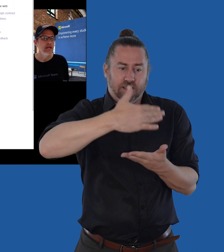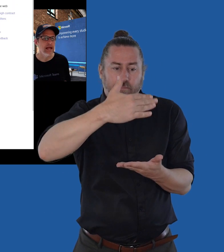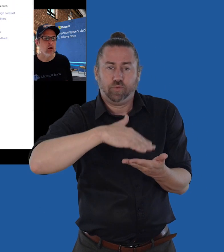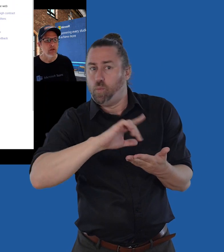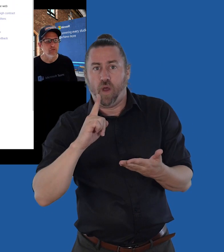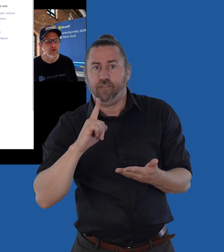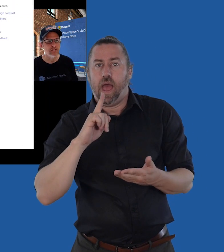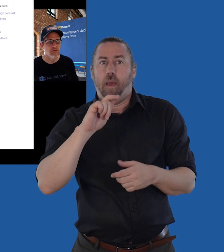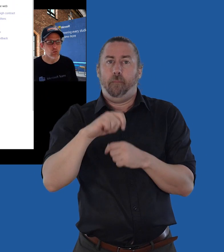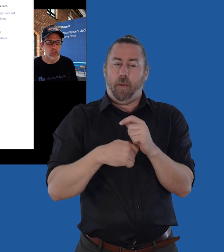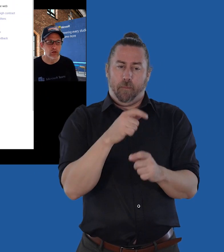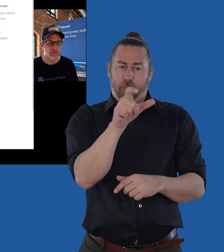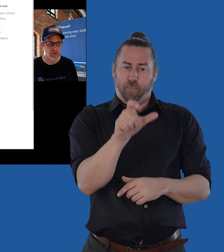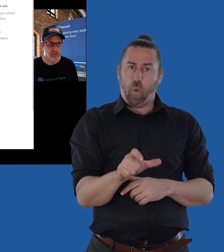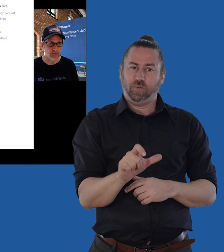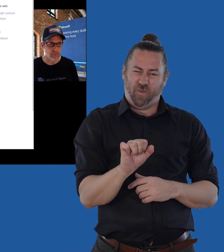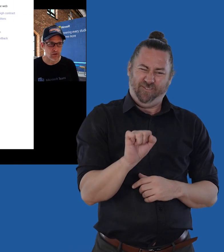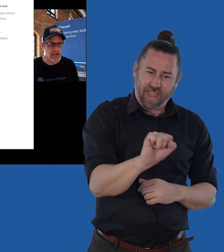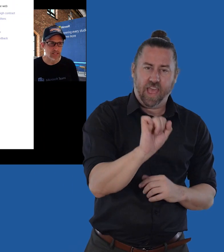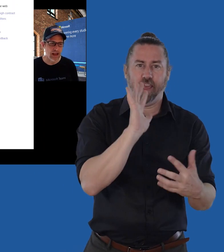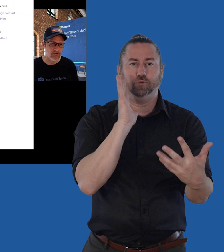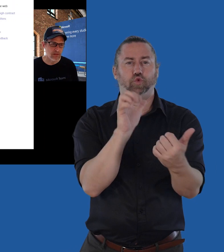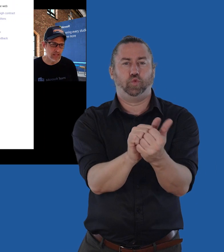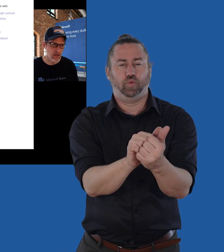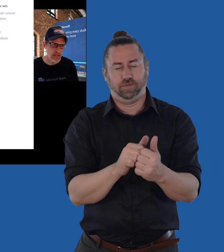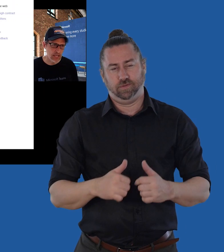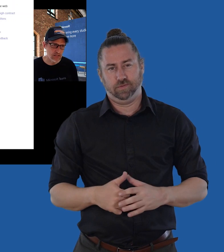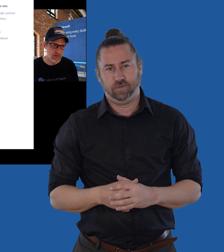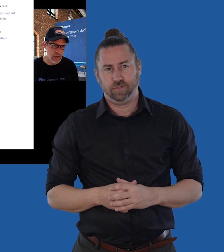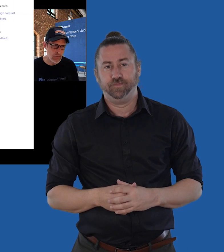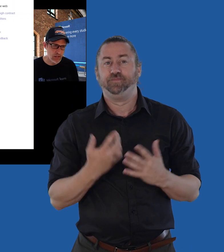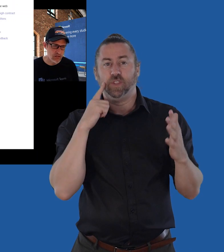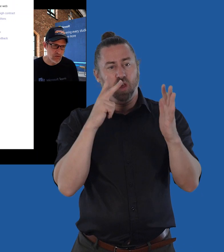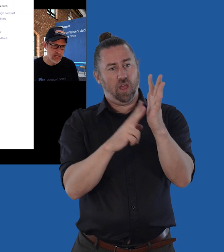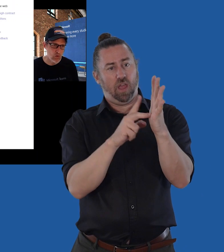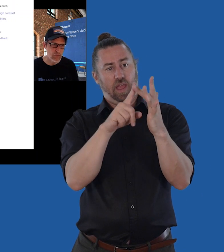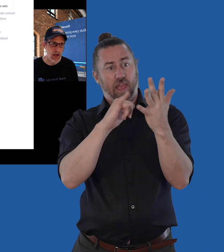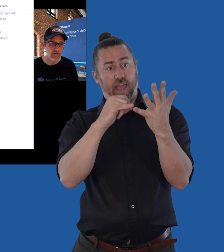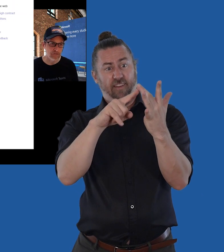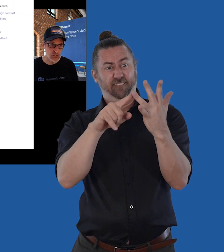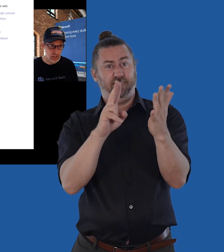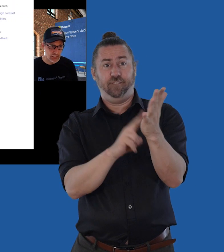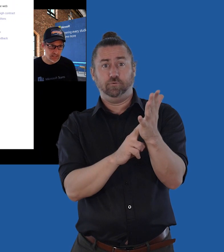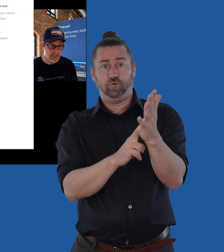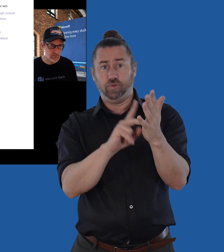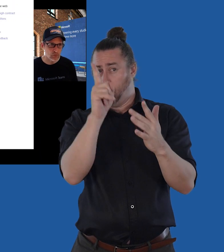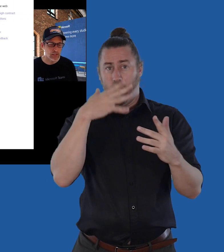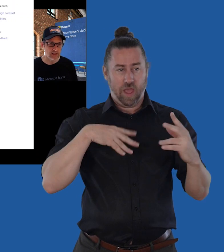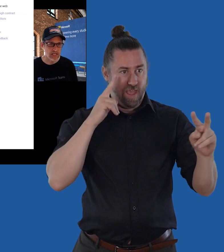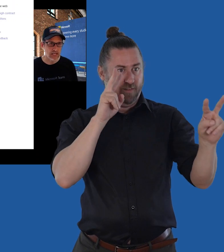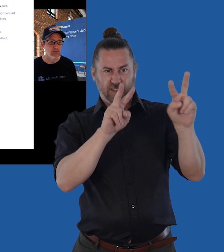Now, first of all, we look at vision. OK, so everything that I need to make my device more visually accessible is here.